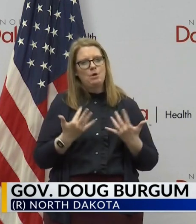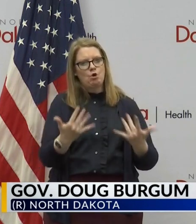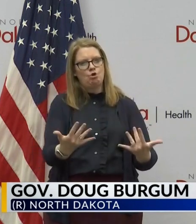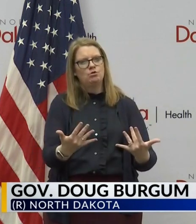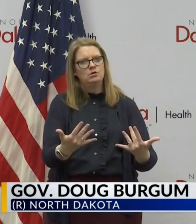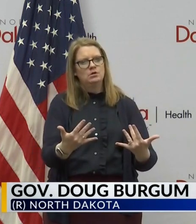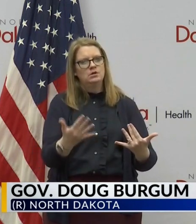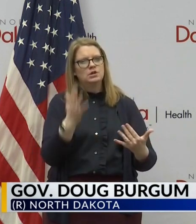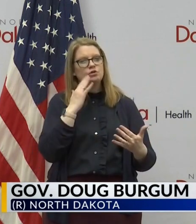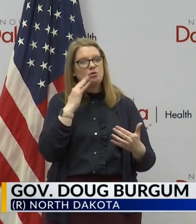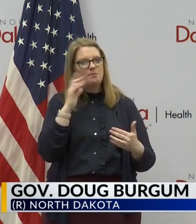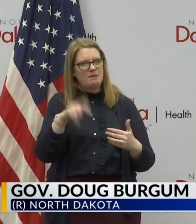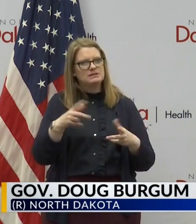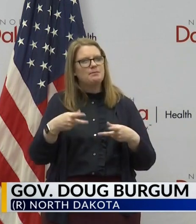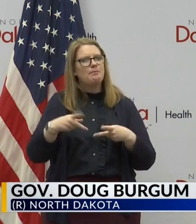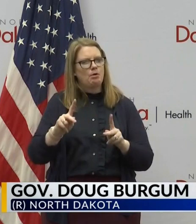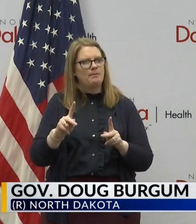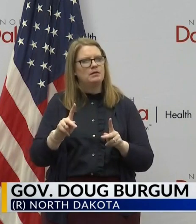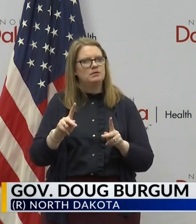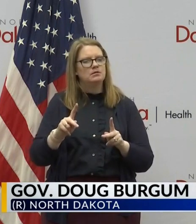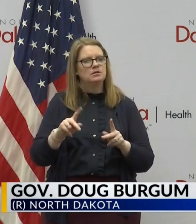BURN LAWS BY VISITING THEIR WEB